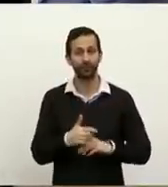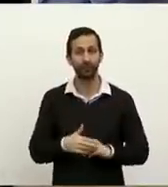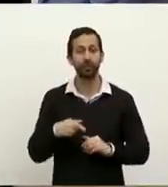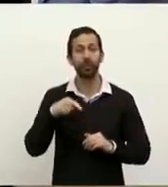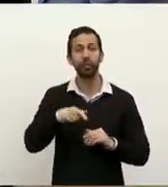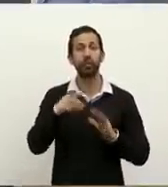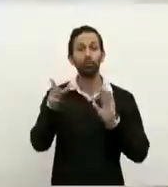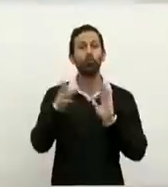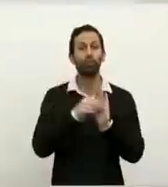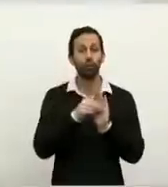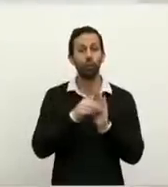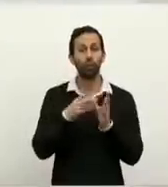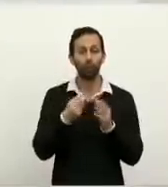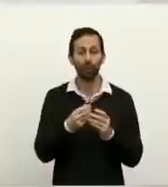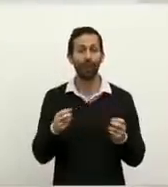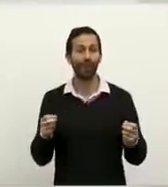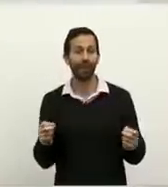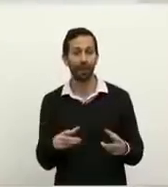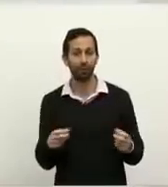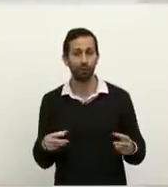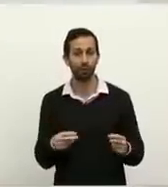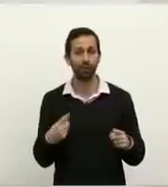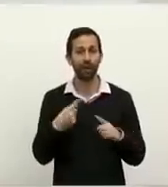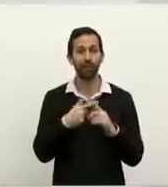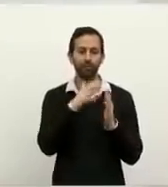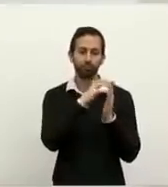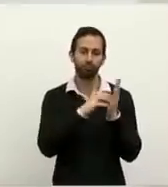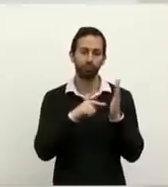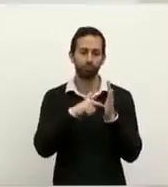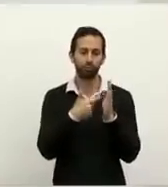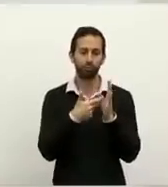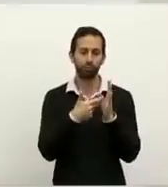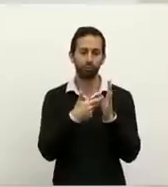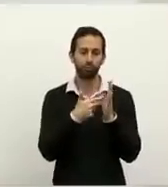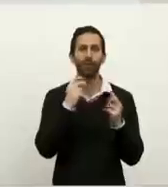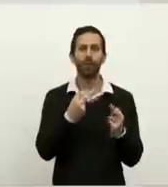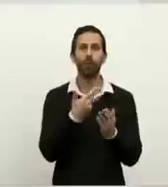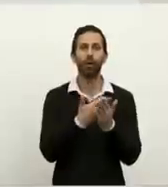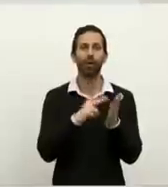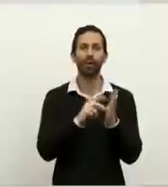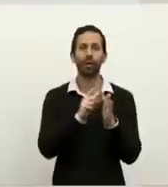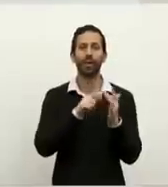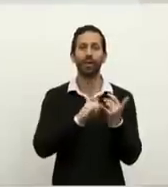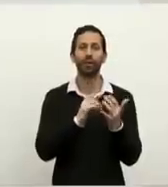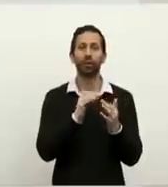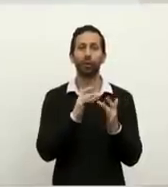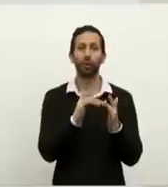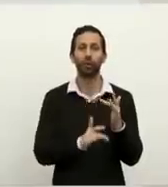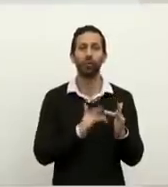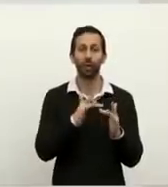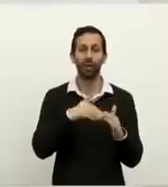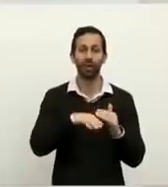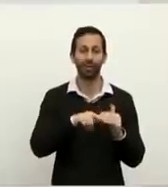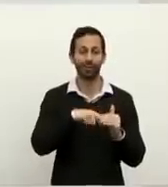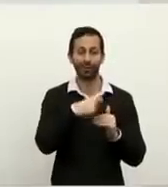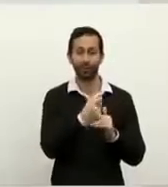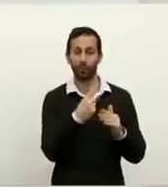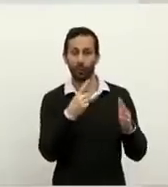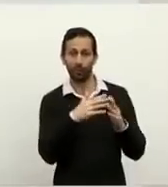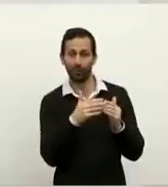A recording of the webinar complete with captions and the transcript will be available on the NDIS website in the coming week.